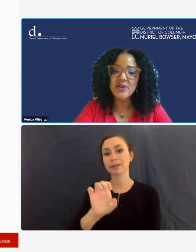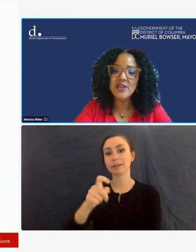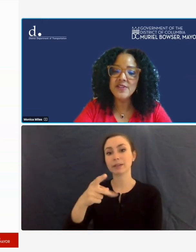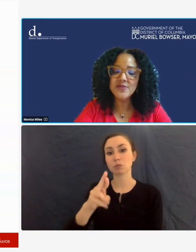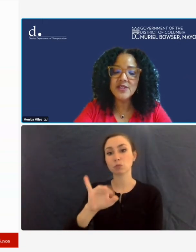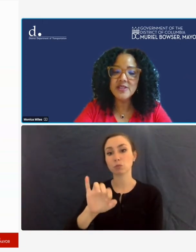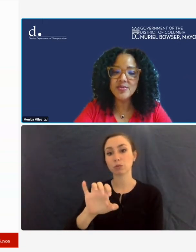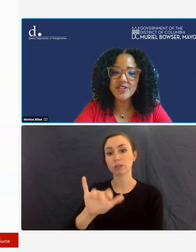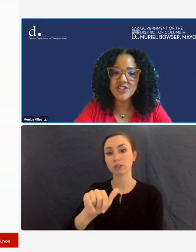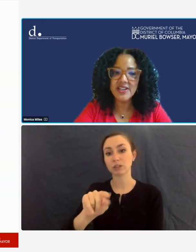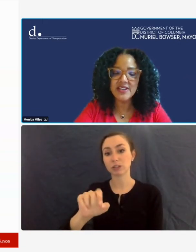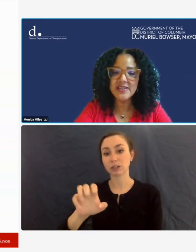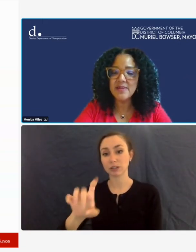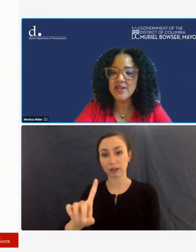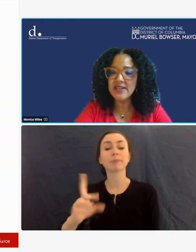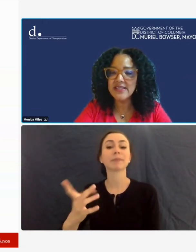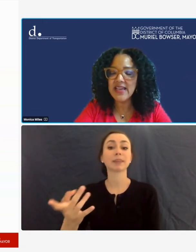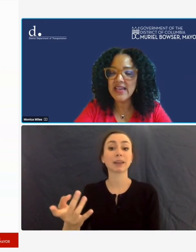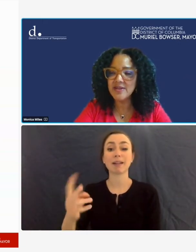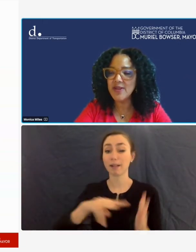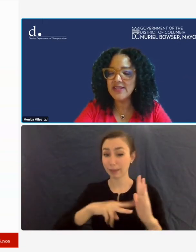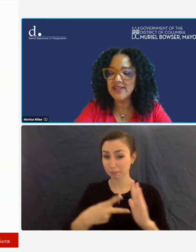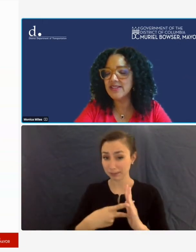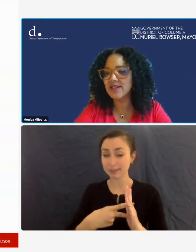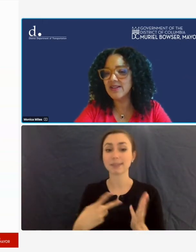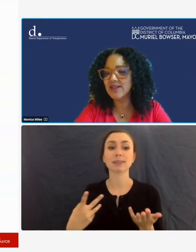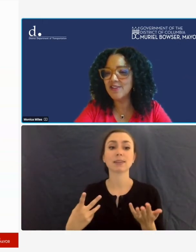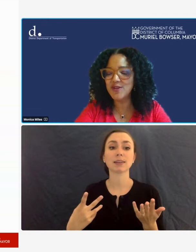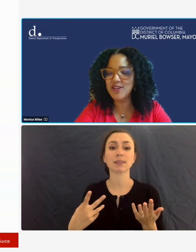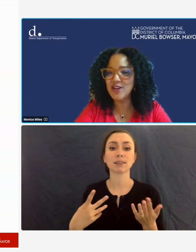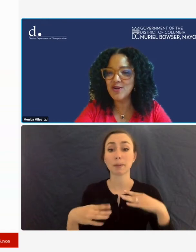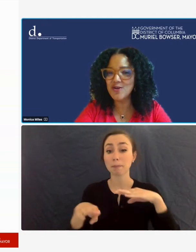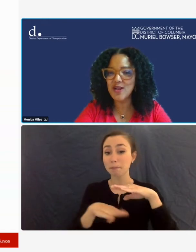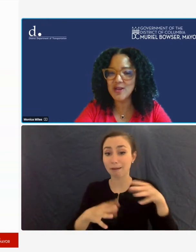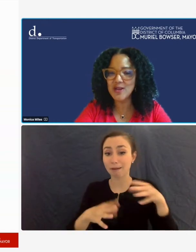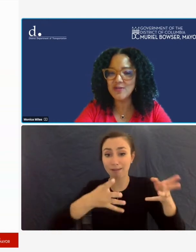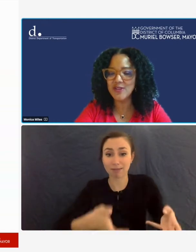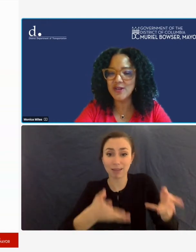if it's fully depreciated that means that you basically are left with no um you know with